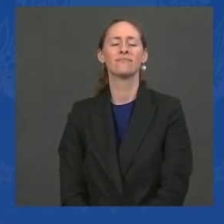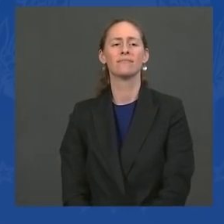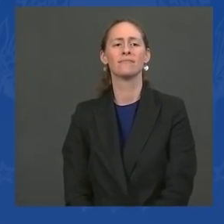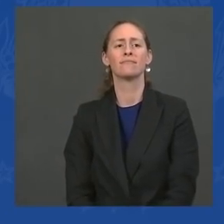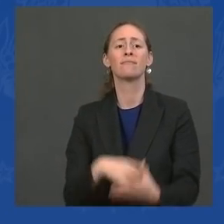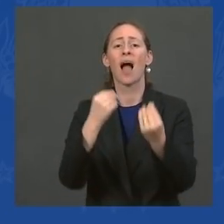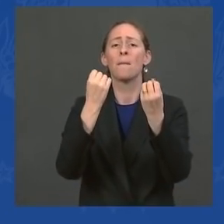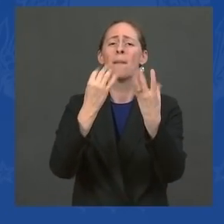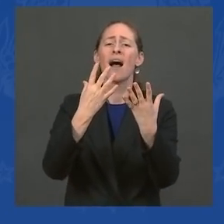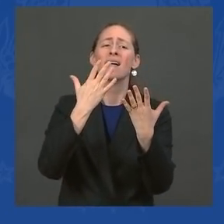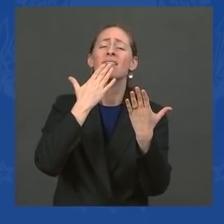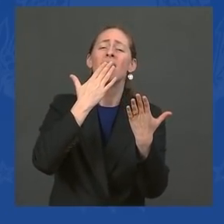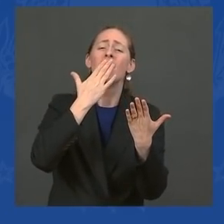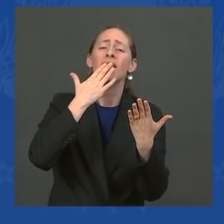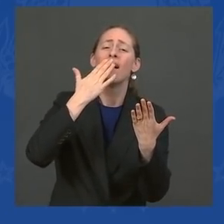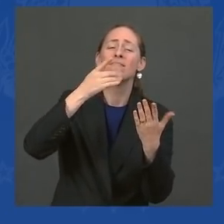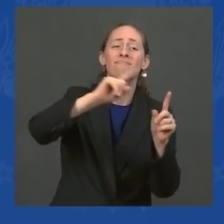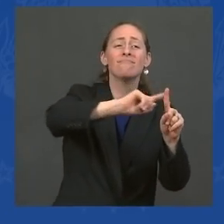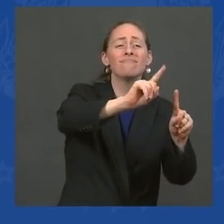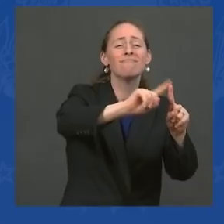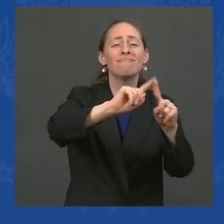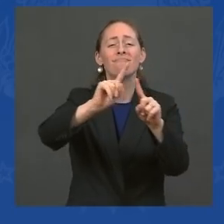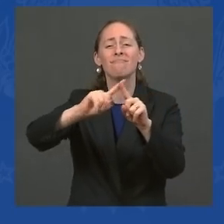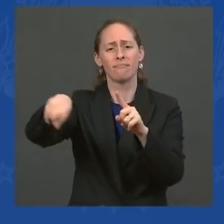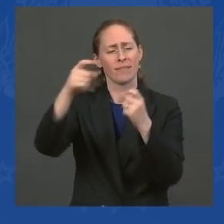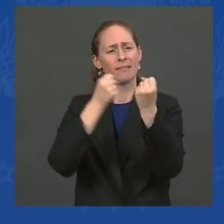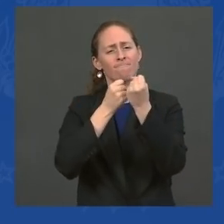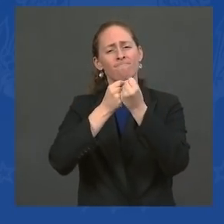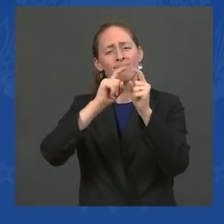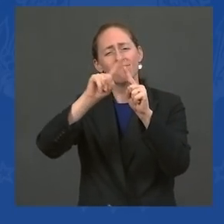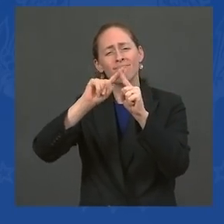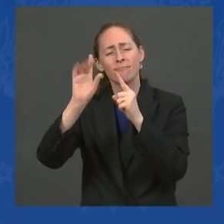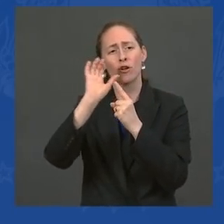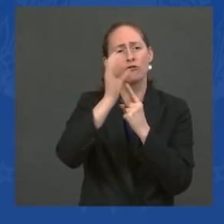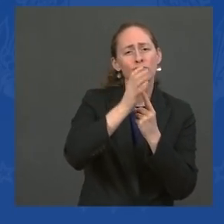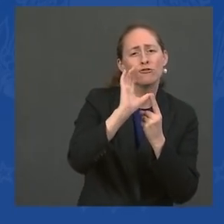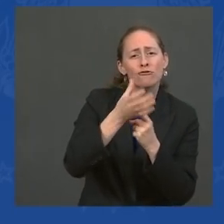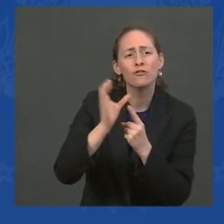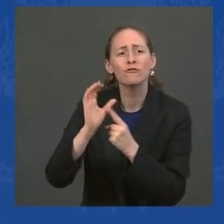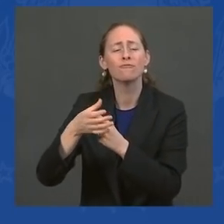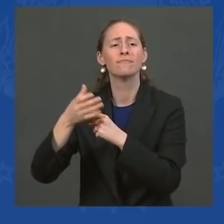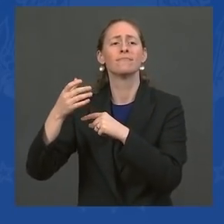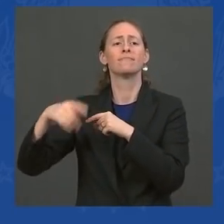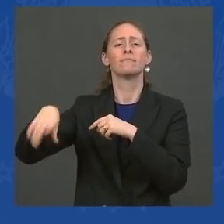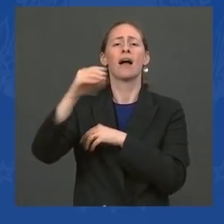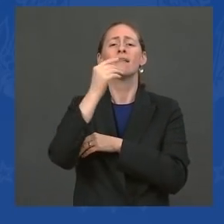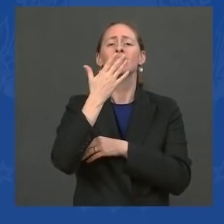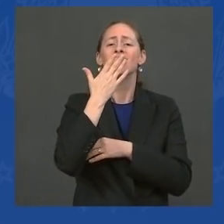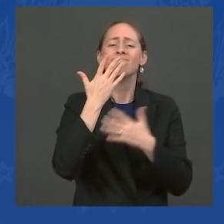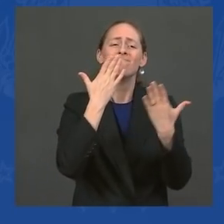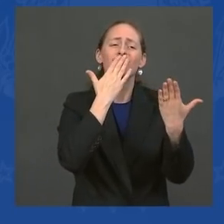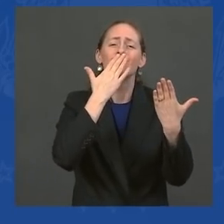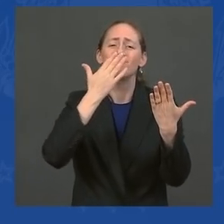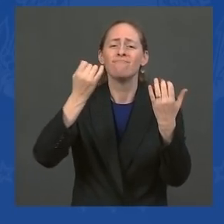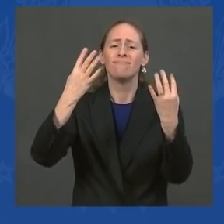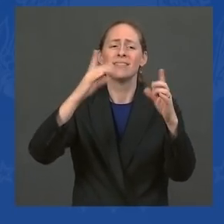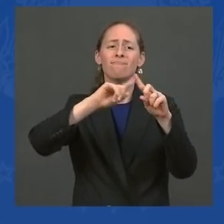Thank you on behalf of the local communities whose economies are continually benefiting from healthy ecosystems